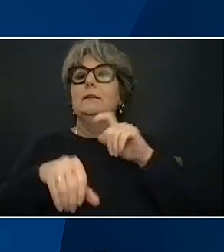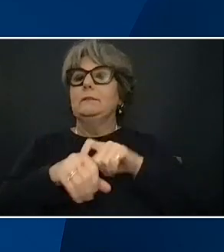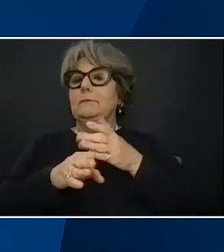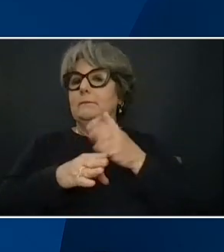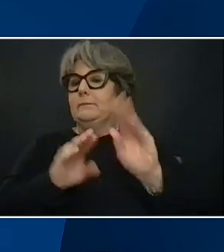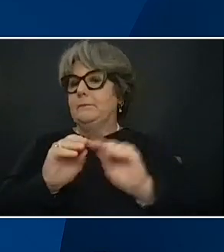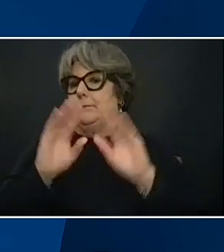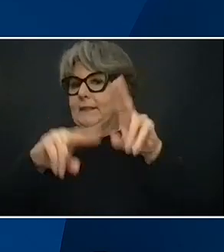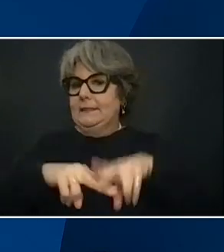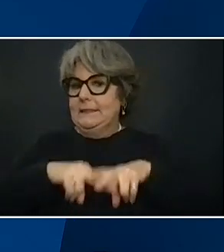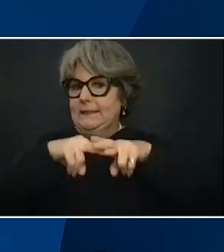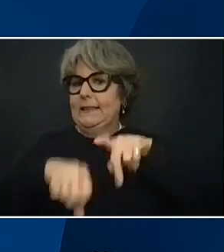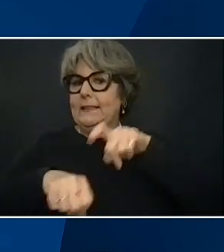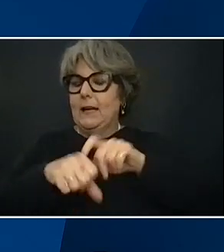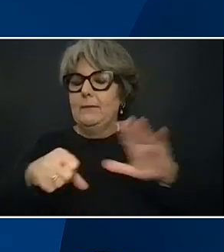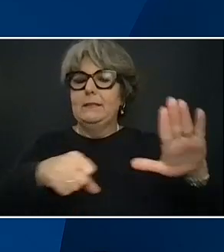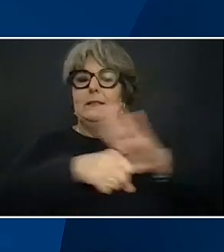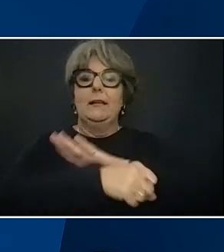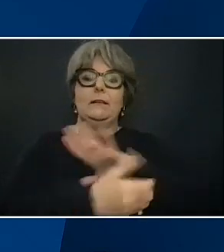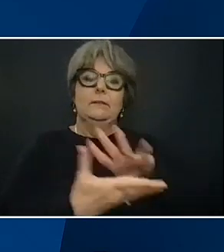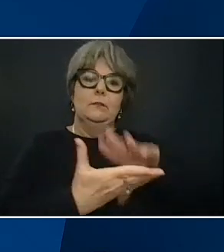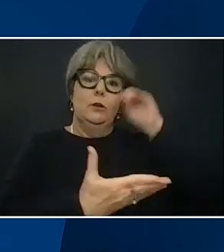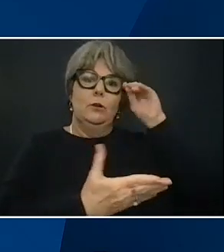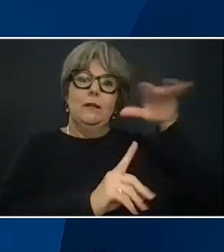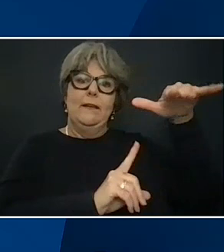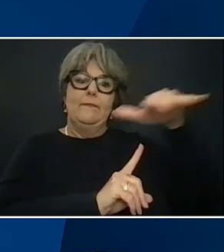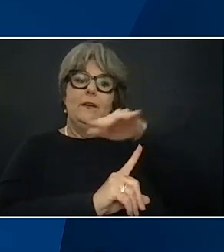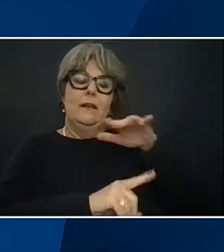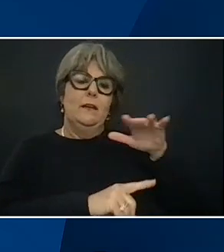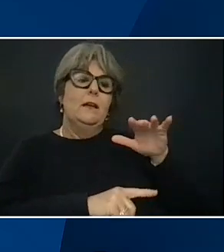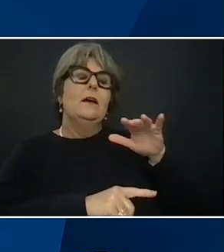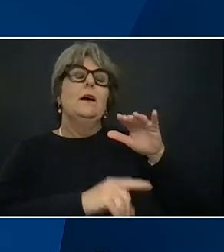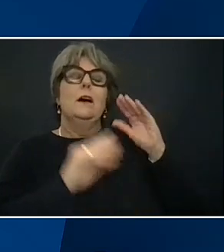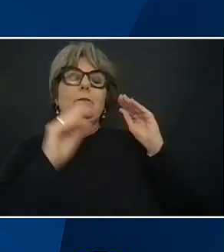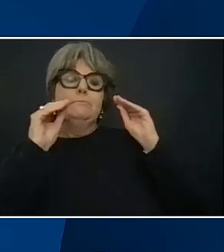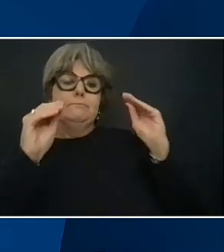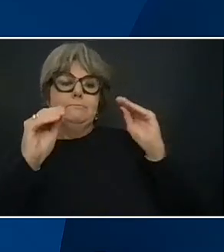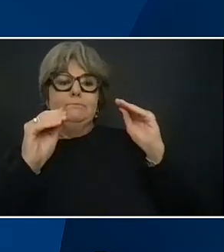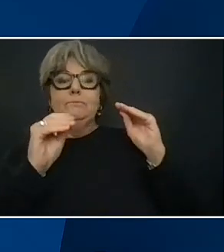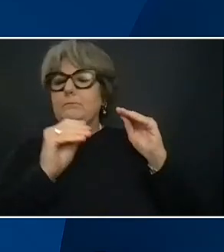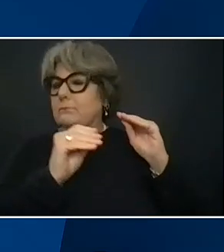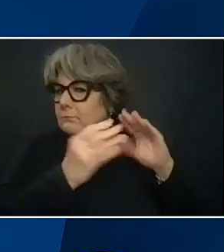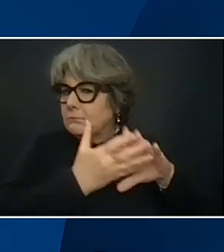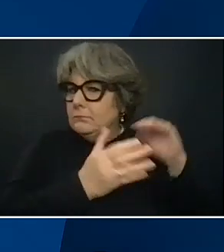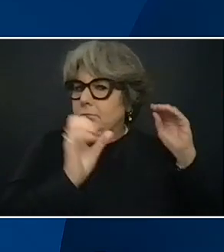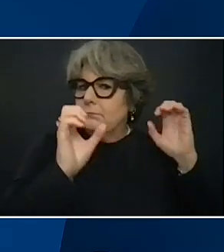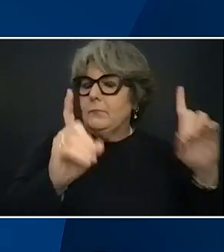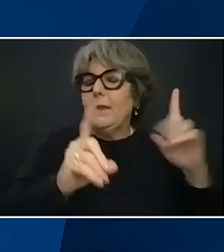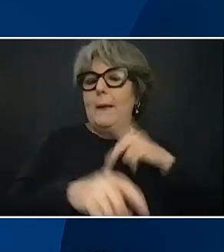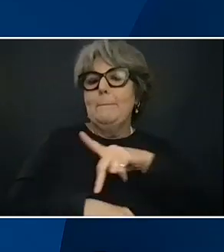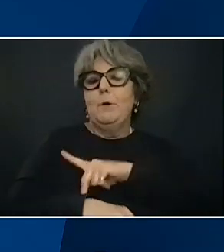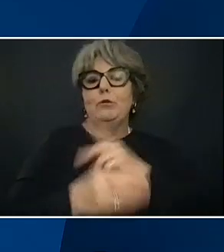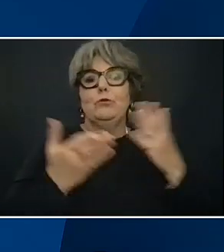comprehensive learning environment. Asynchronous distance education and personal services trade schools makes the